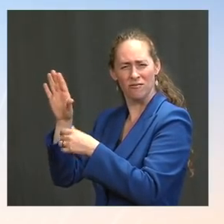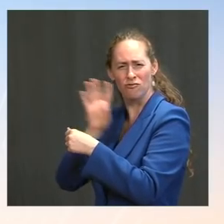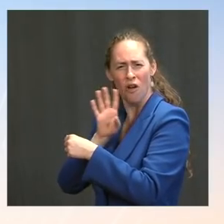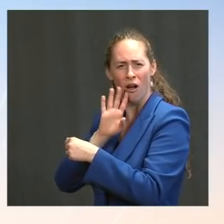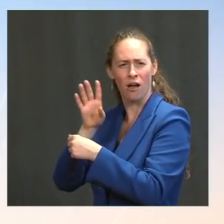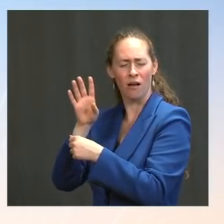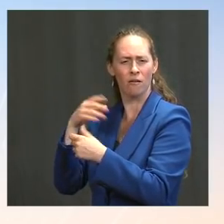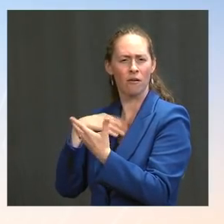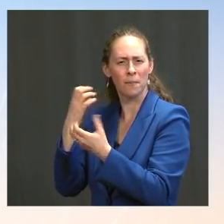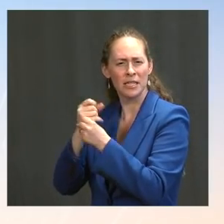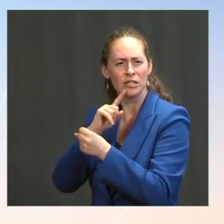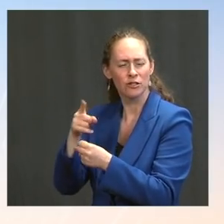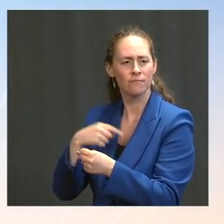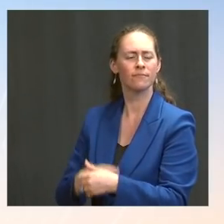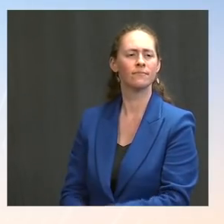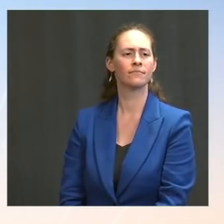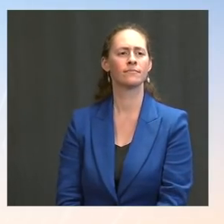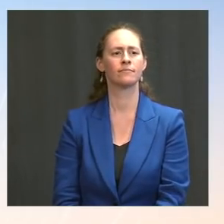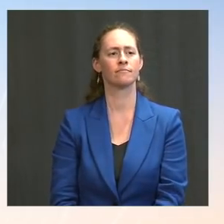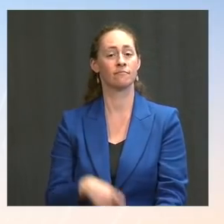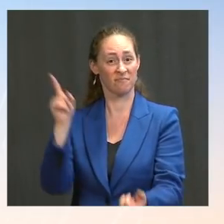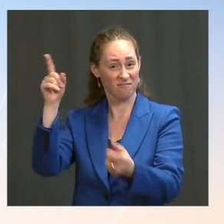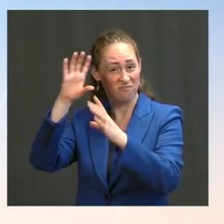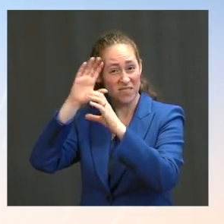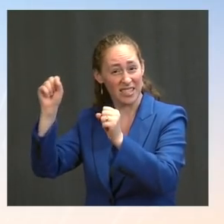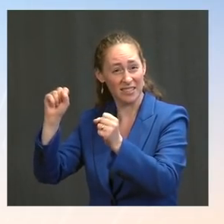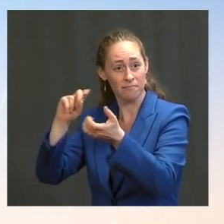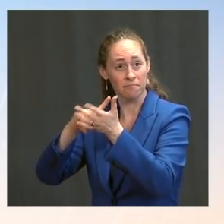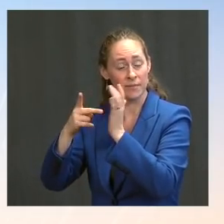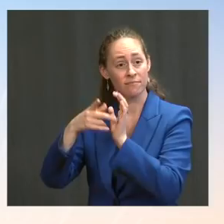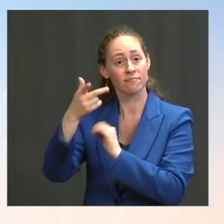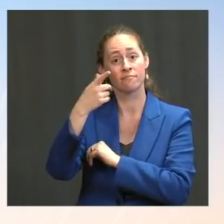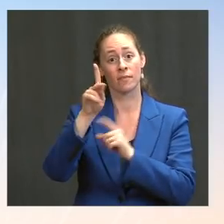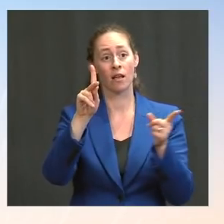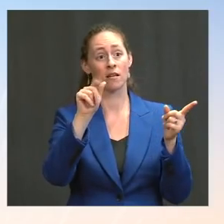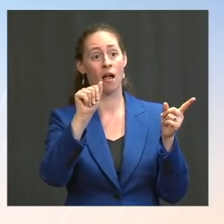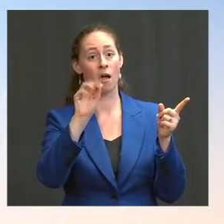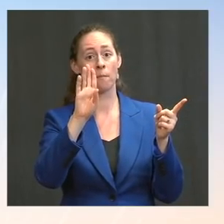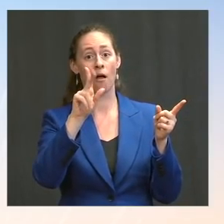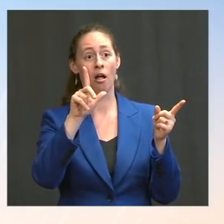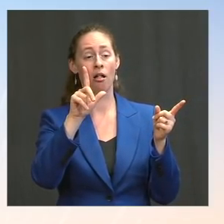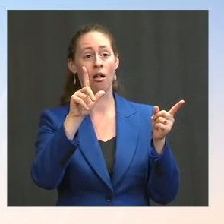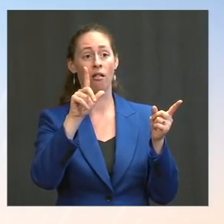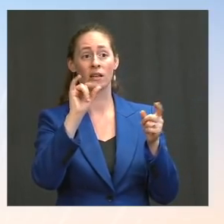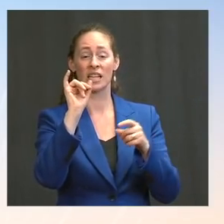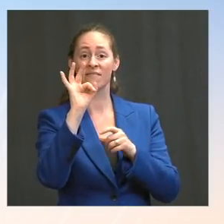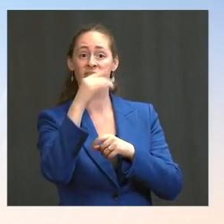is he essentially saying, "If Kabul falls, it is not our primary responsibility at this point.